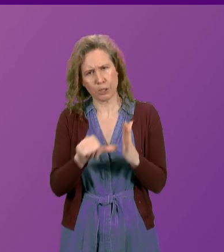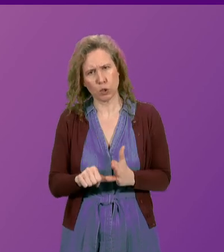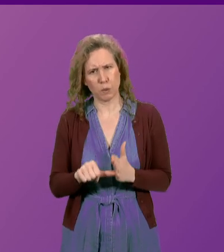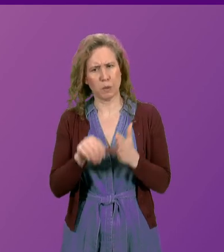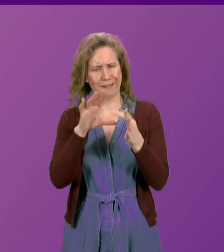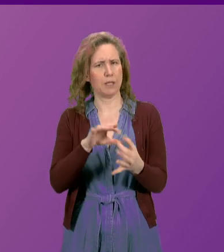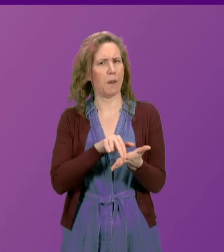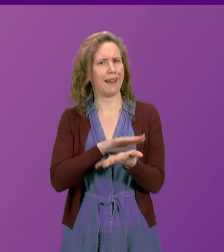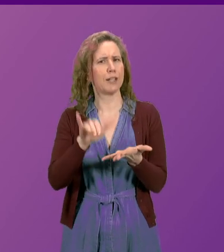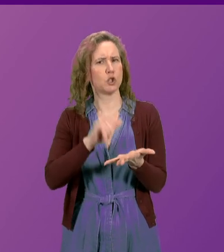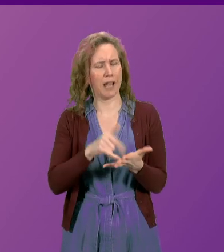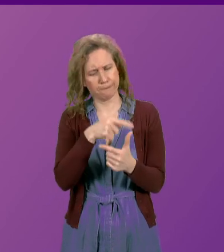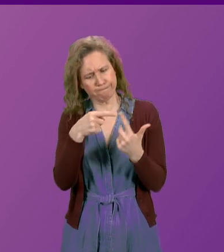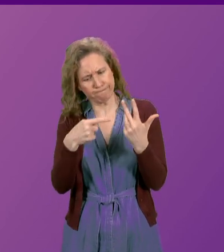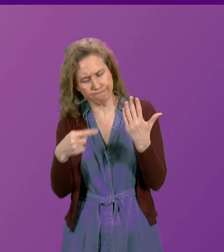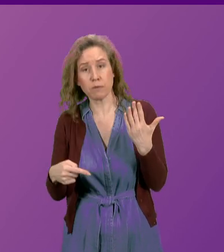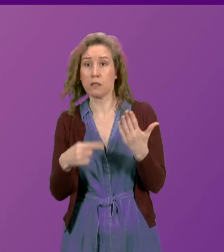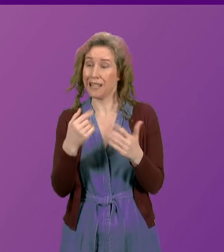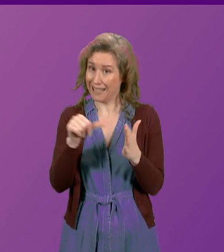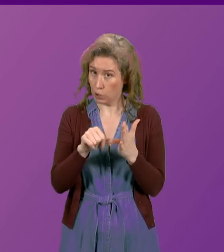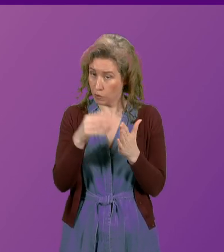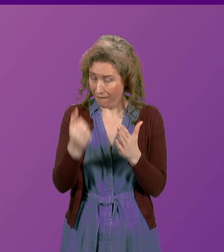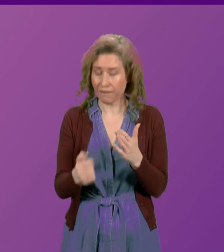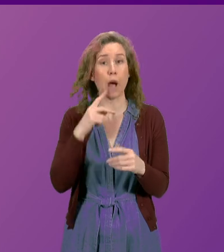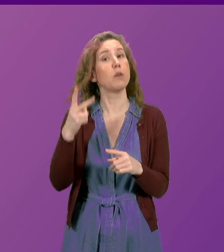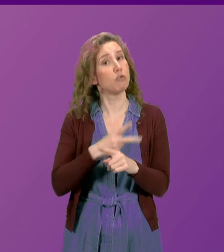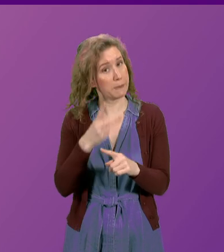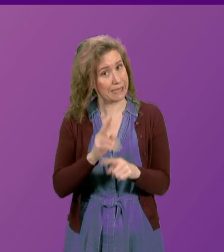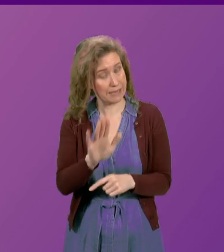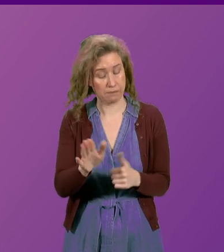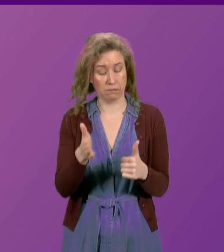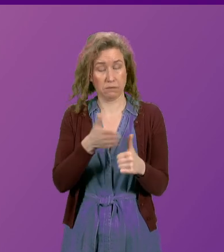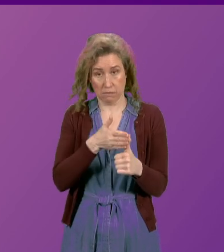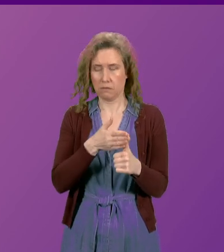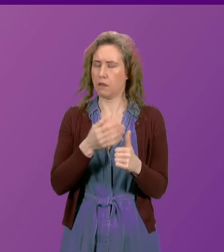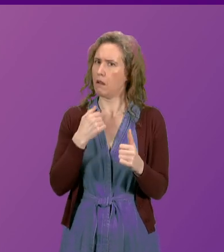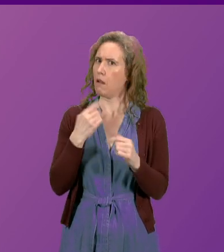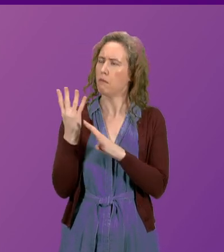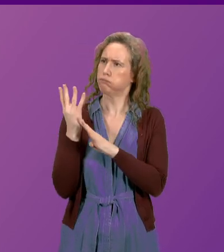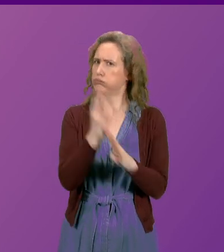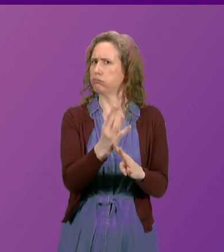particular situation and I will repeat them: the increase in demand after Covid;